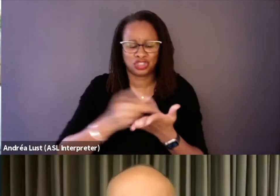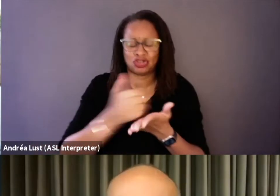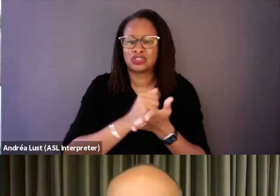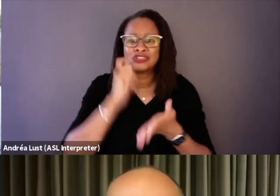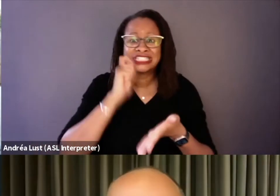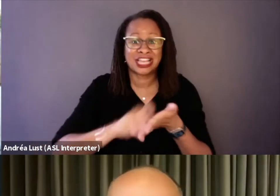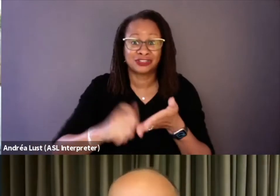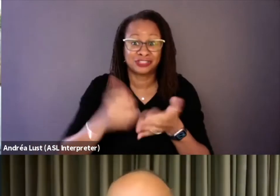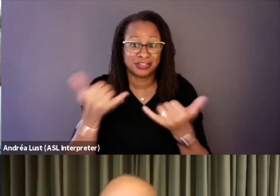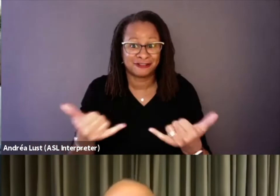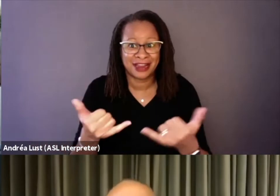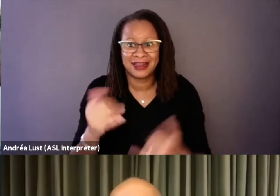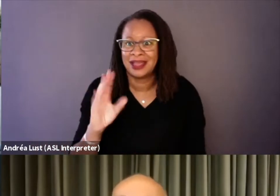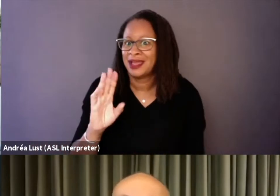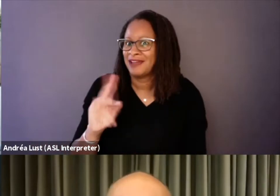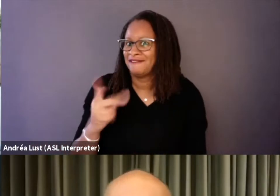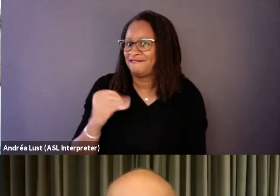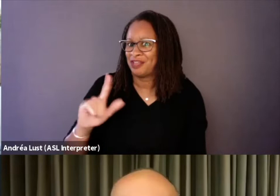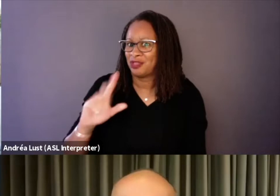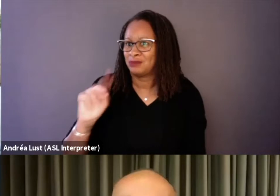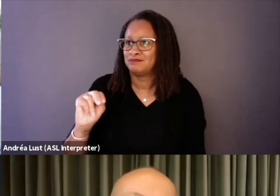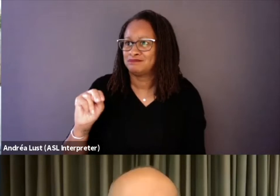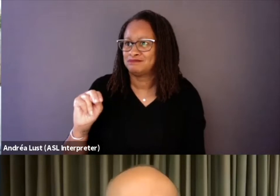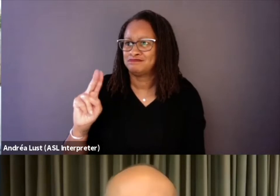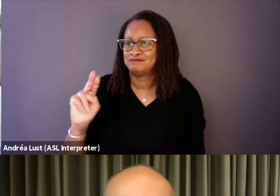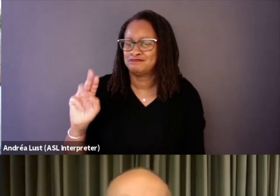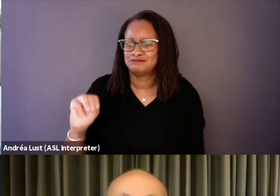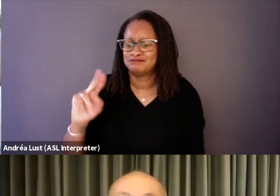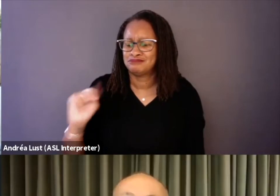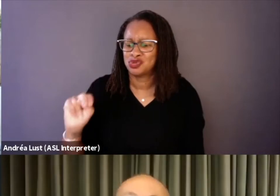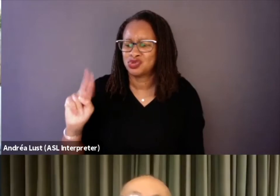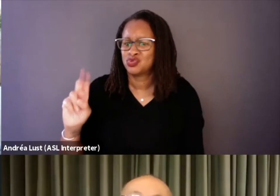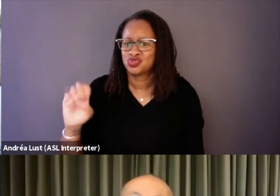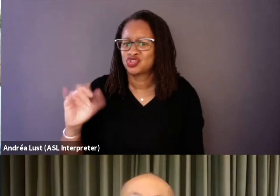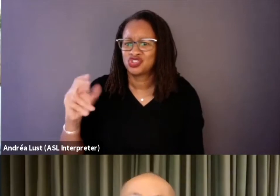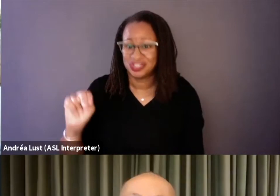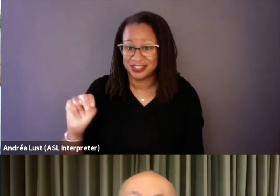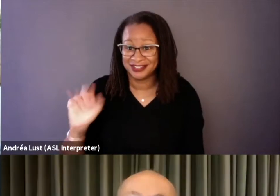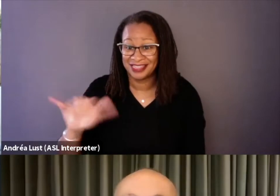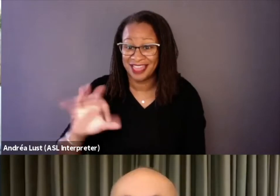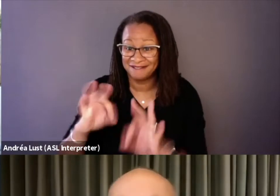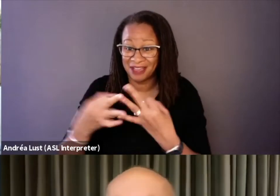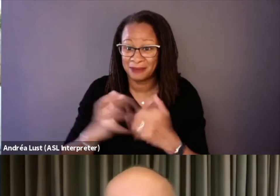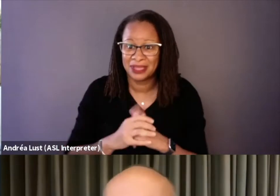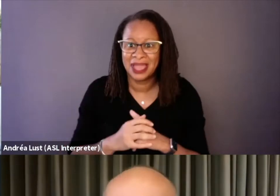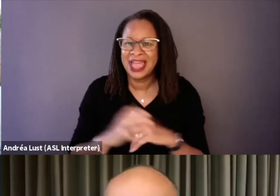And rodents and cockroaches, oh my God, what a punk?